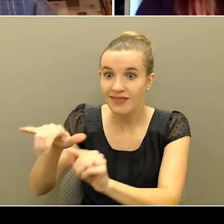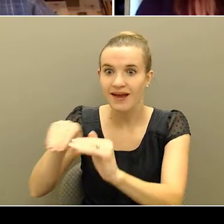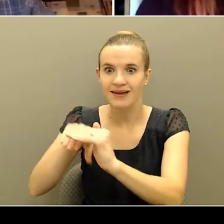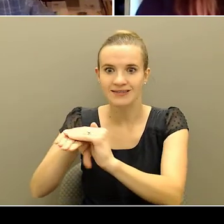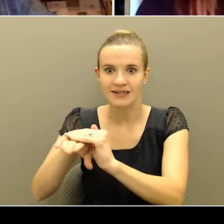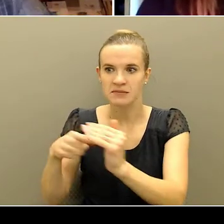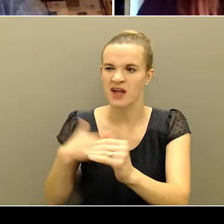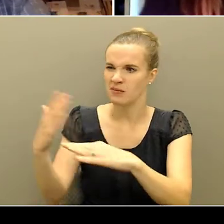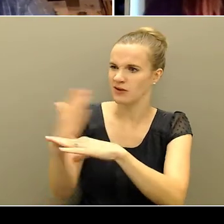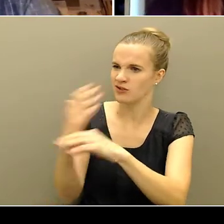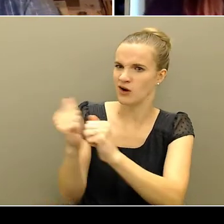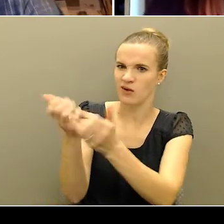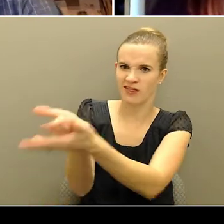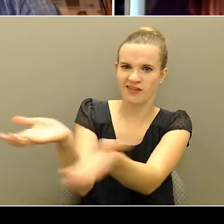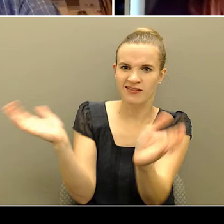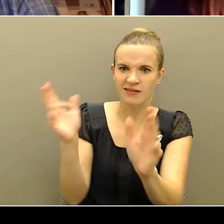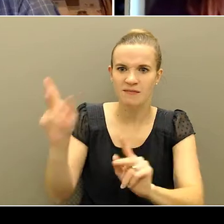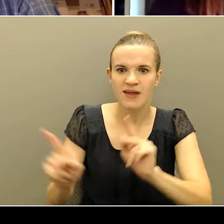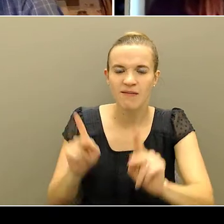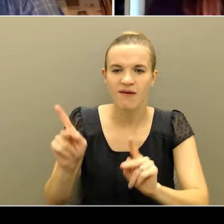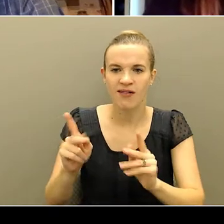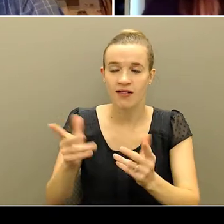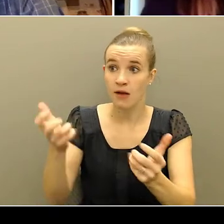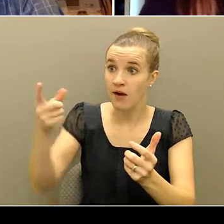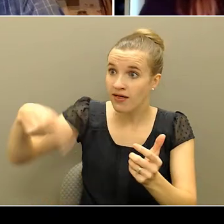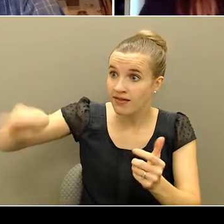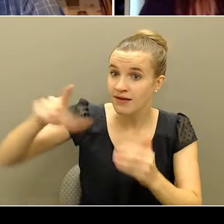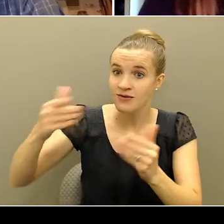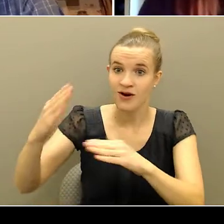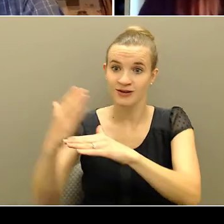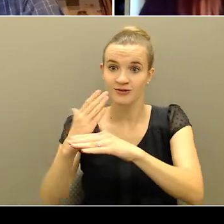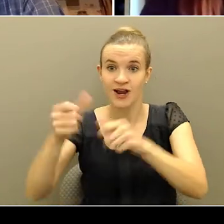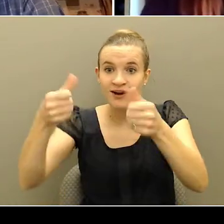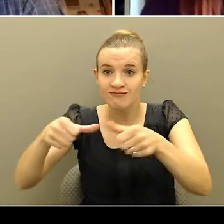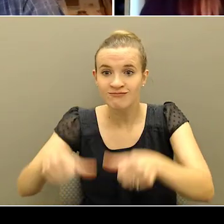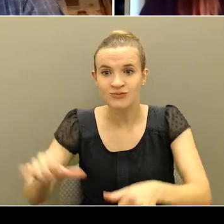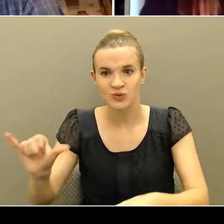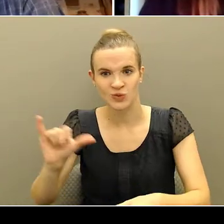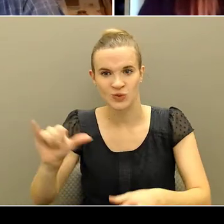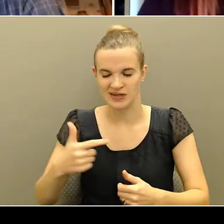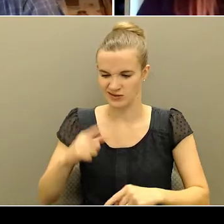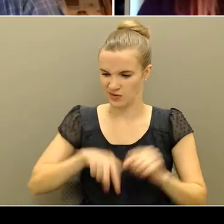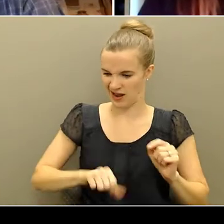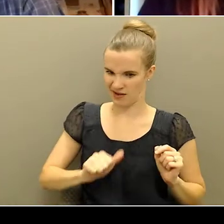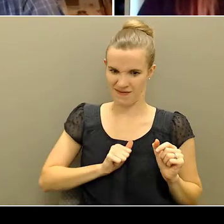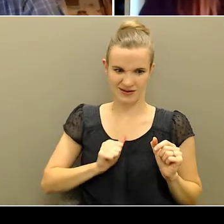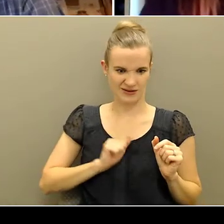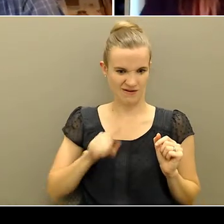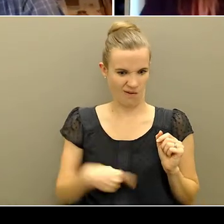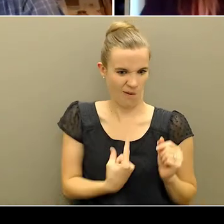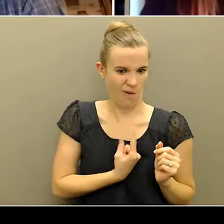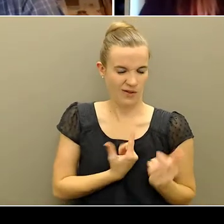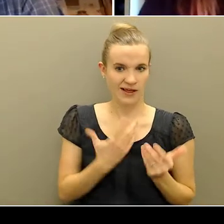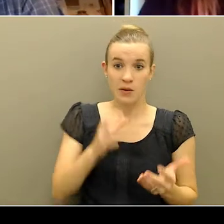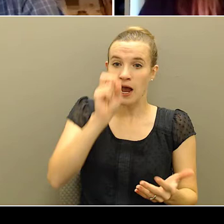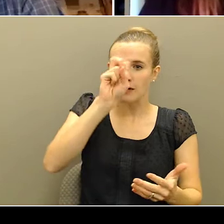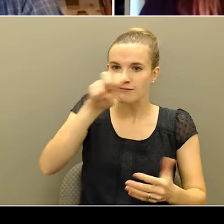because I know the world is such, such a big place. And I couldn't go to every single park, stay at every hotel and whatnot. So just wanted to create it